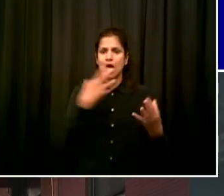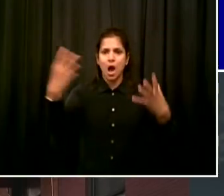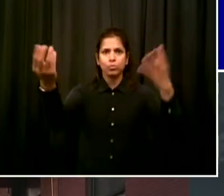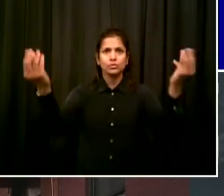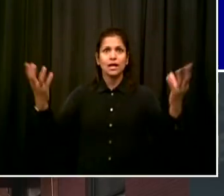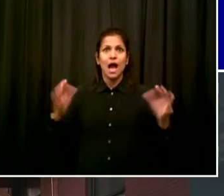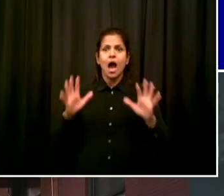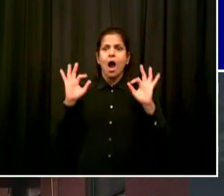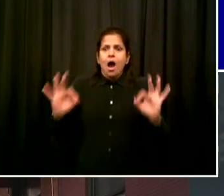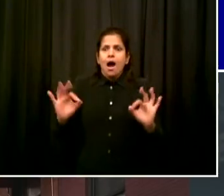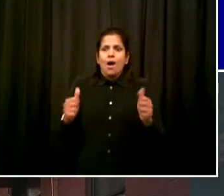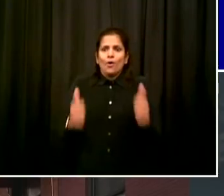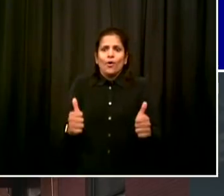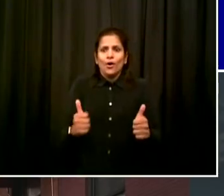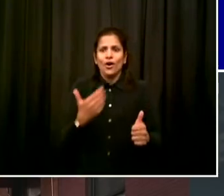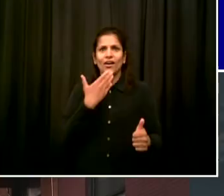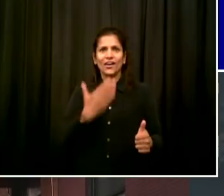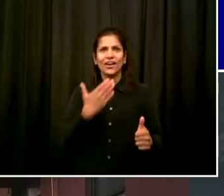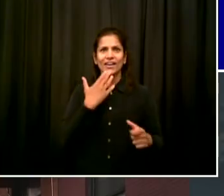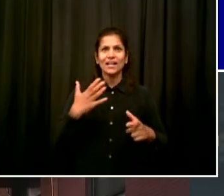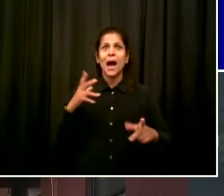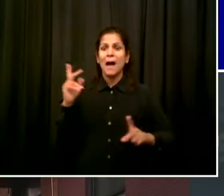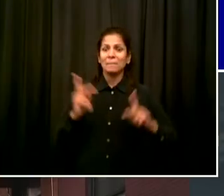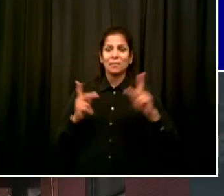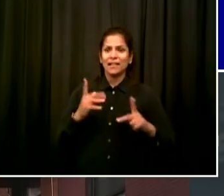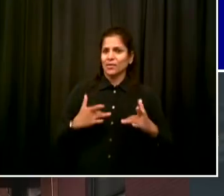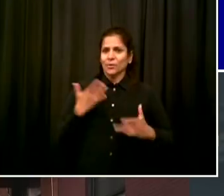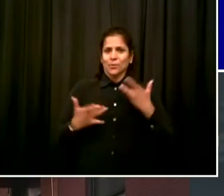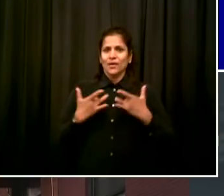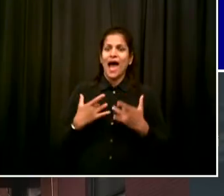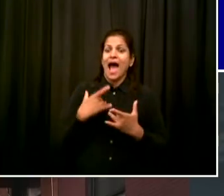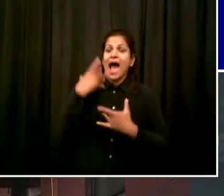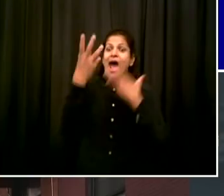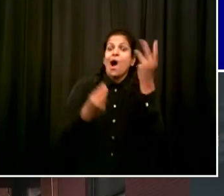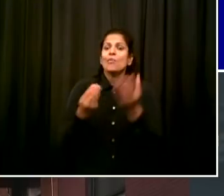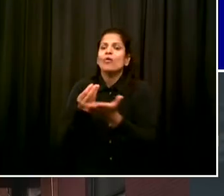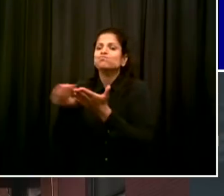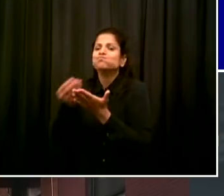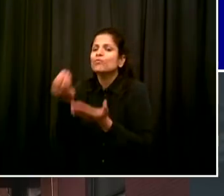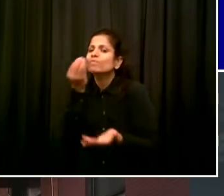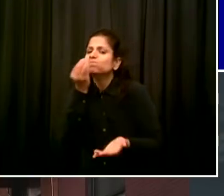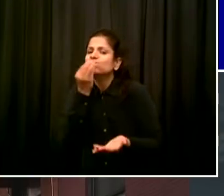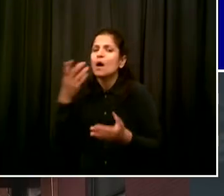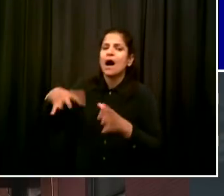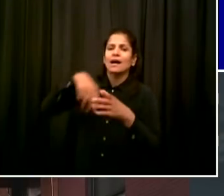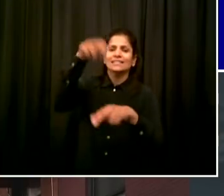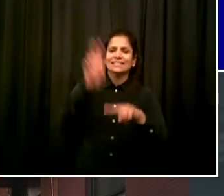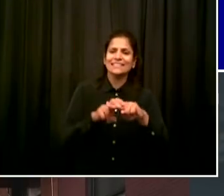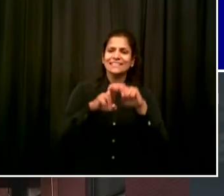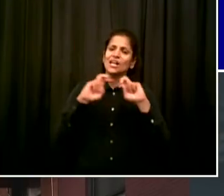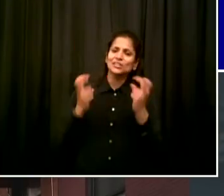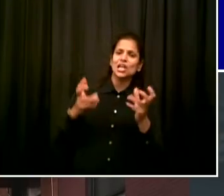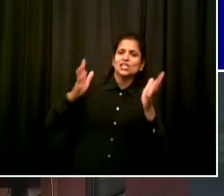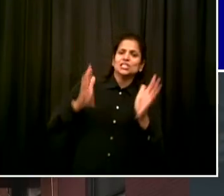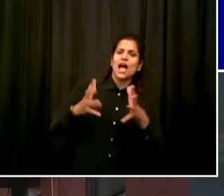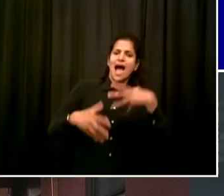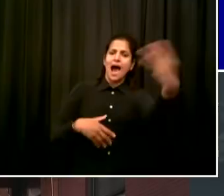ORME JOBS COME BACK A OLT MORE PEOPLE ARE ENJOYING RESTAURANTS AND IT IS GIVING US